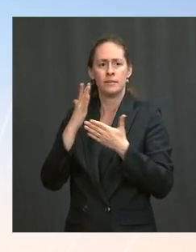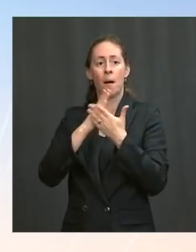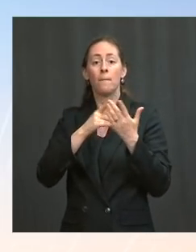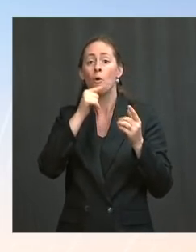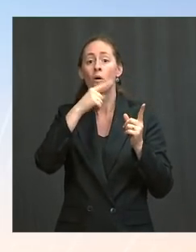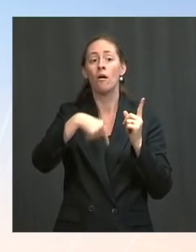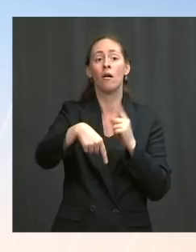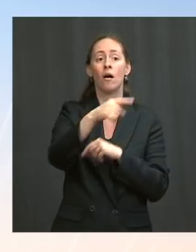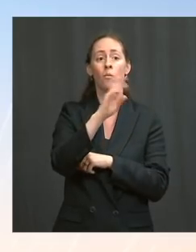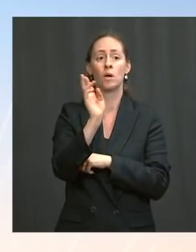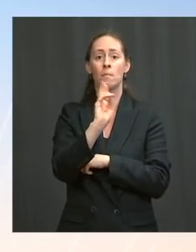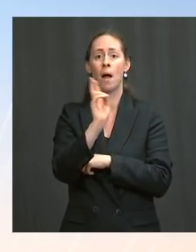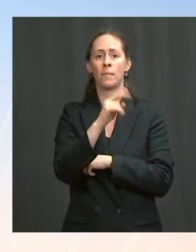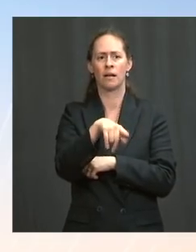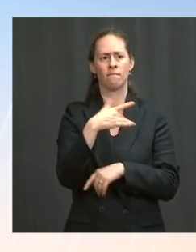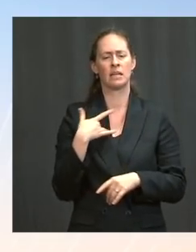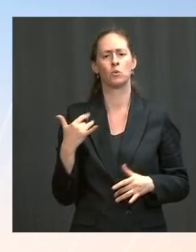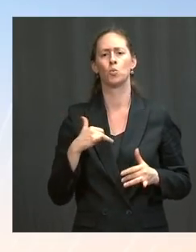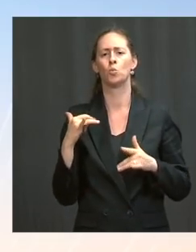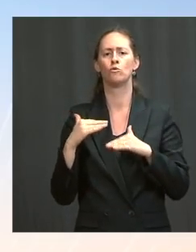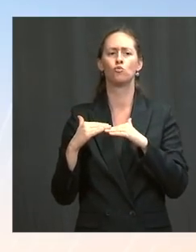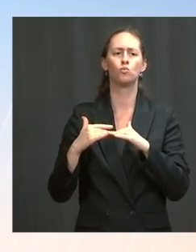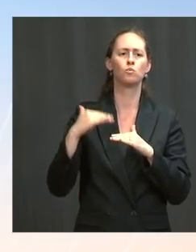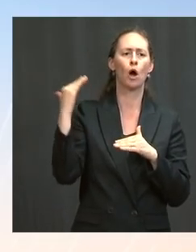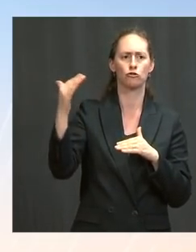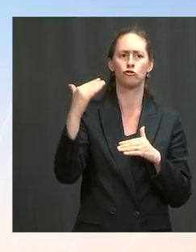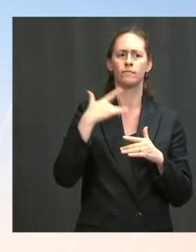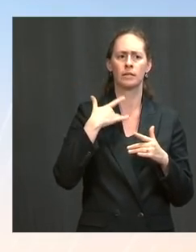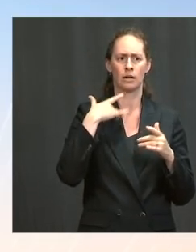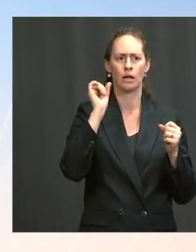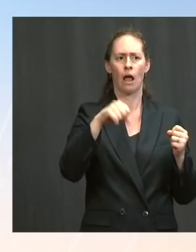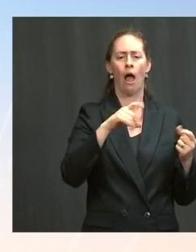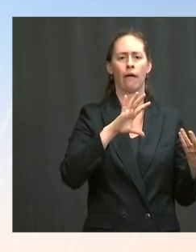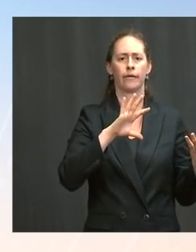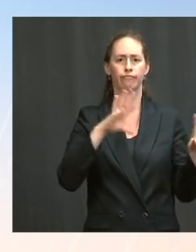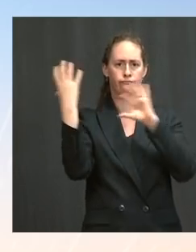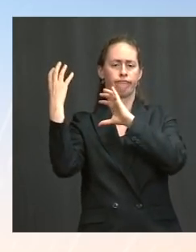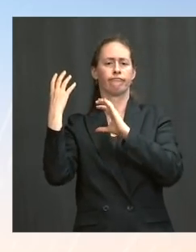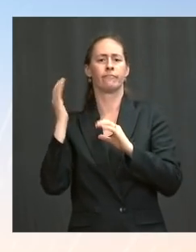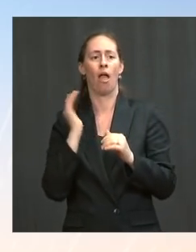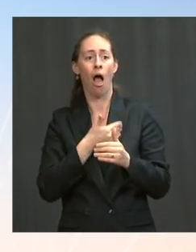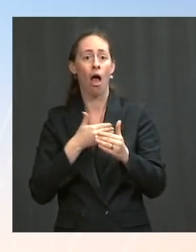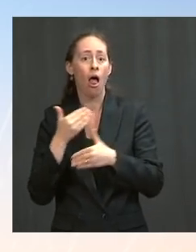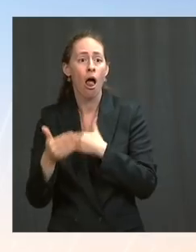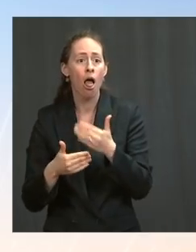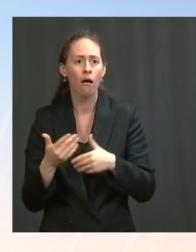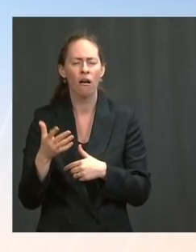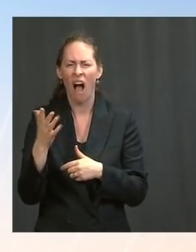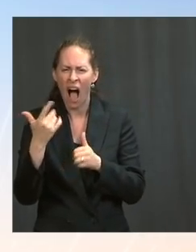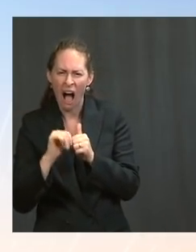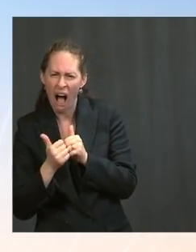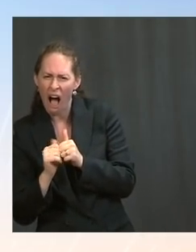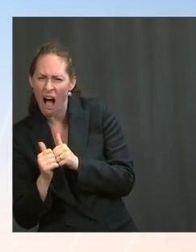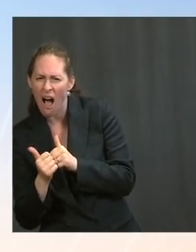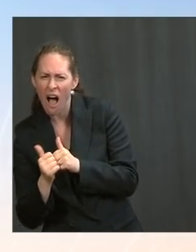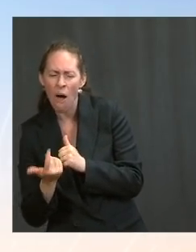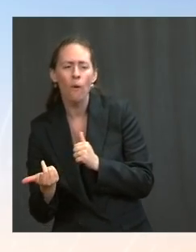that it could backfire on him? Because we've heard that a bit. Ms. Psaki: In what way? The Press: In the way that they don't want civil rights.